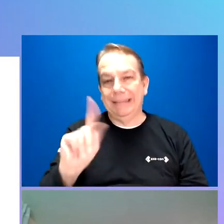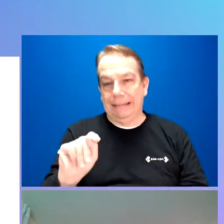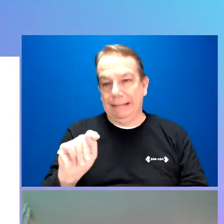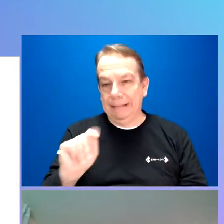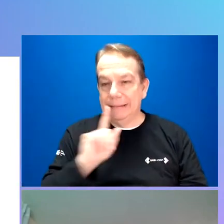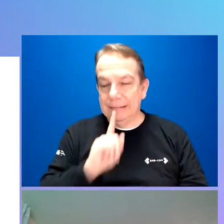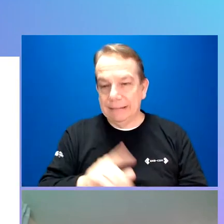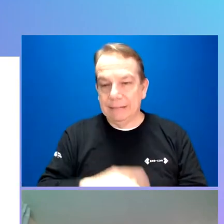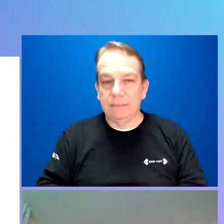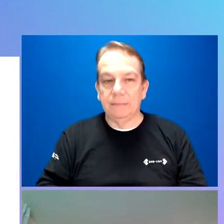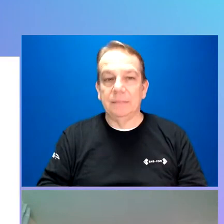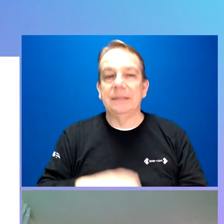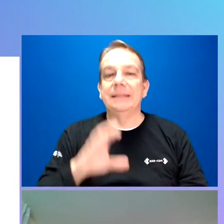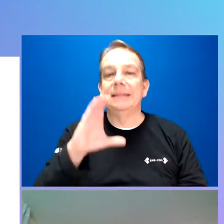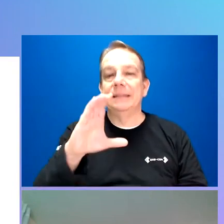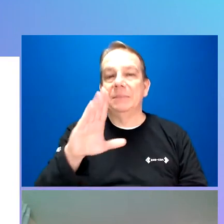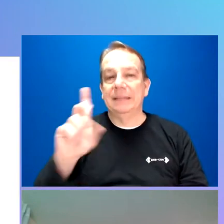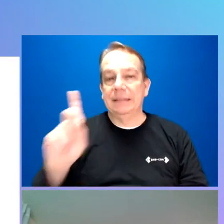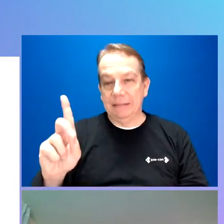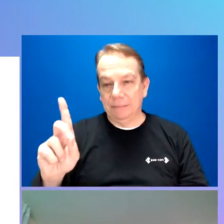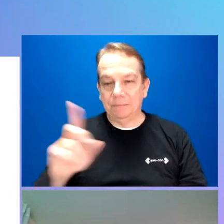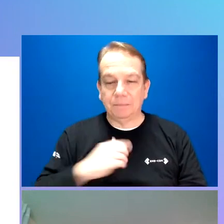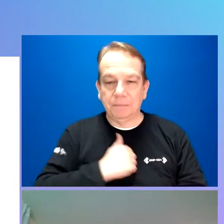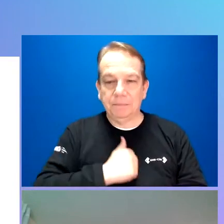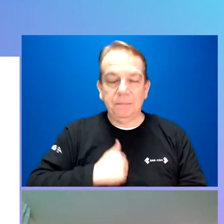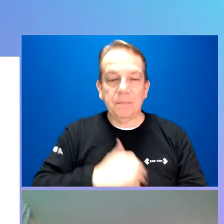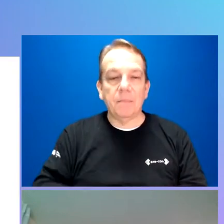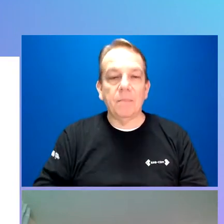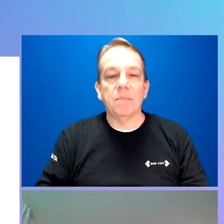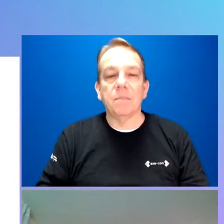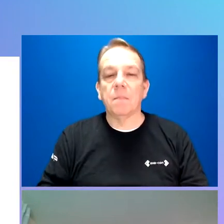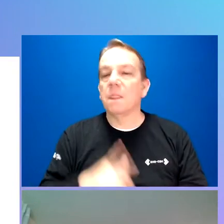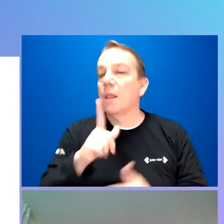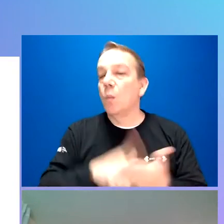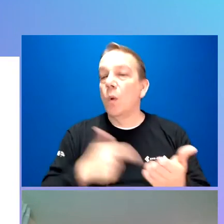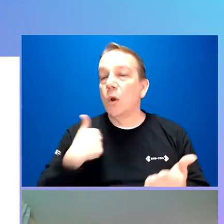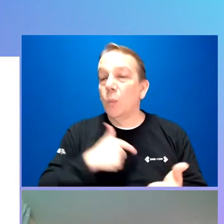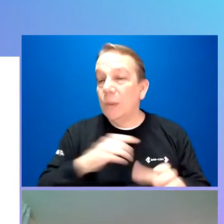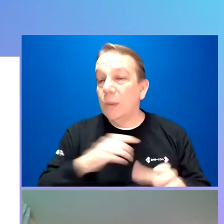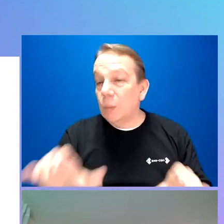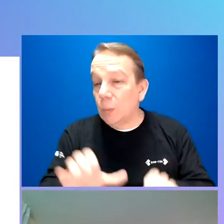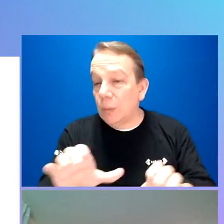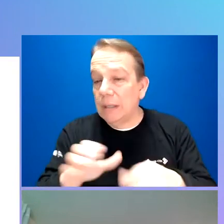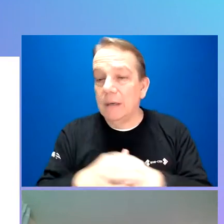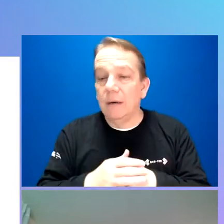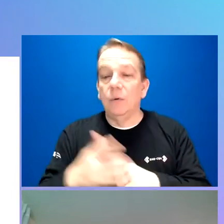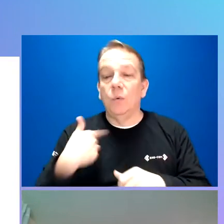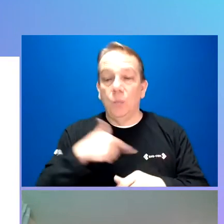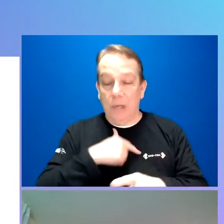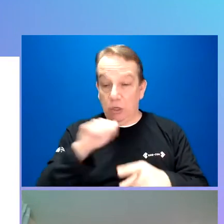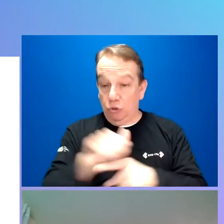is so. So what we are doing, uh, um, so we are training our